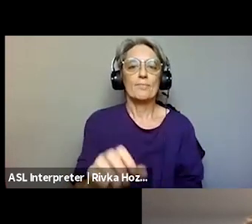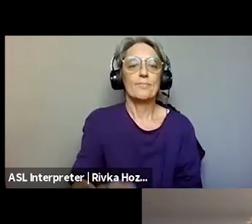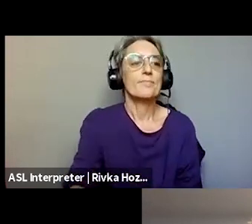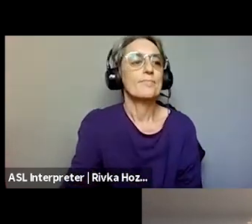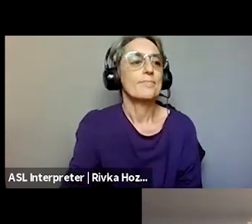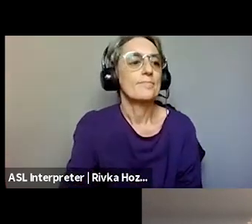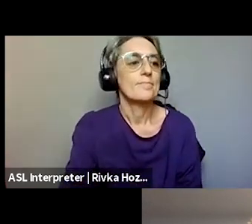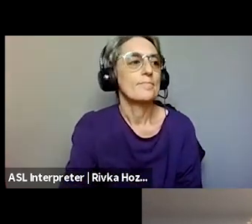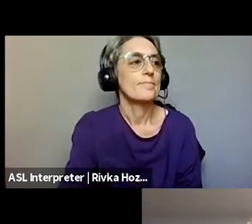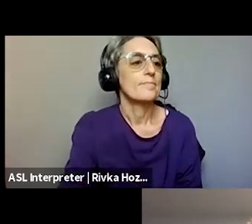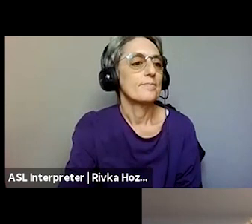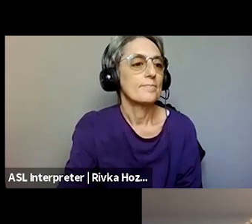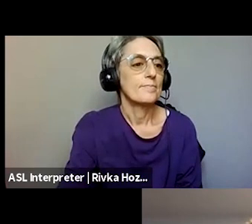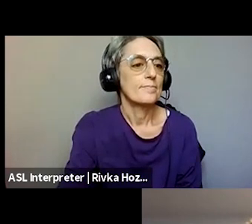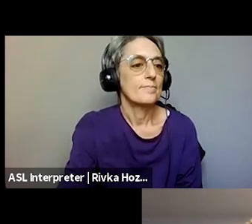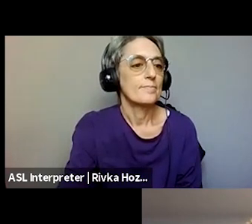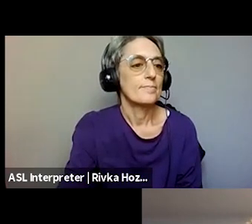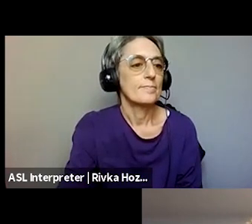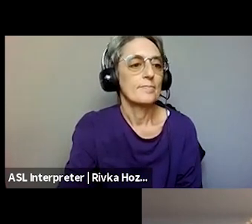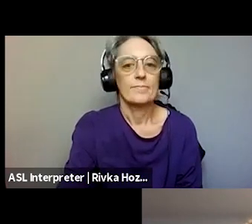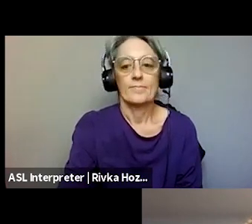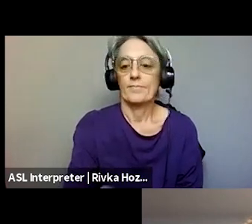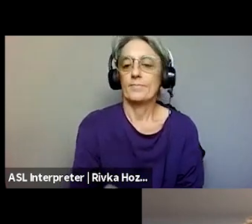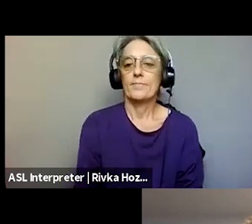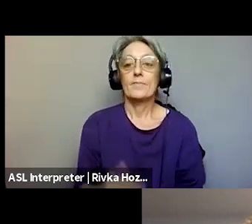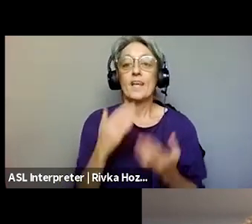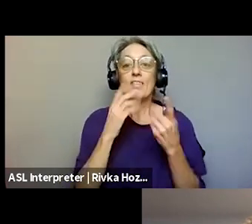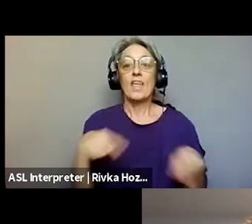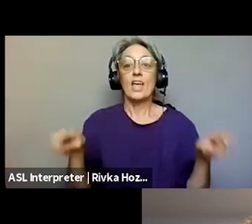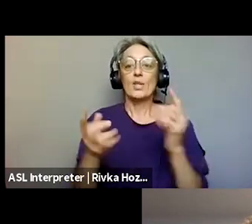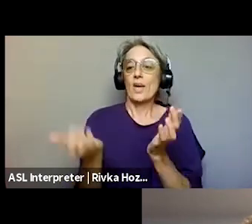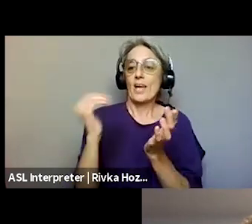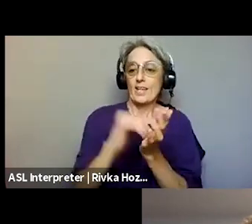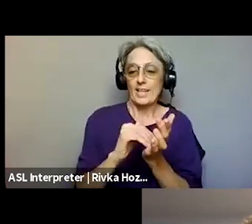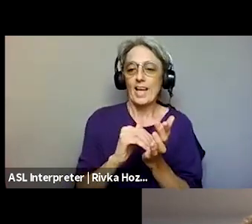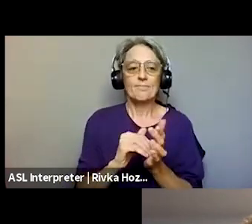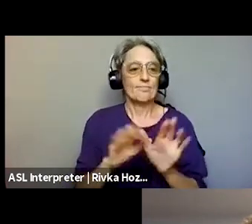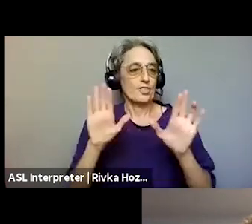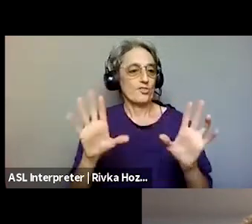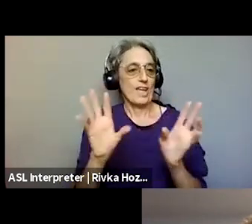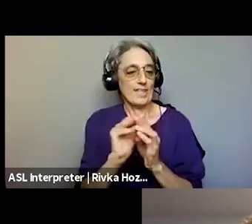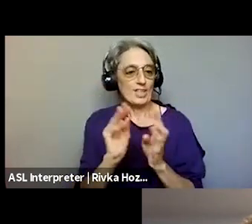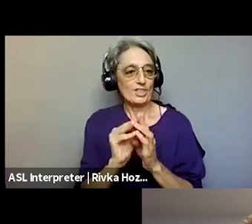And I just want to thank everybody once again this was a great session. It went so fast.